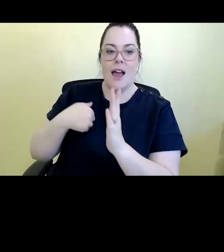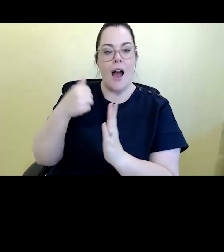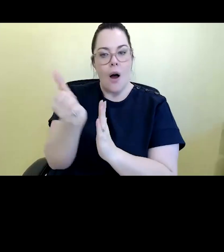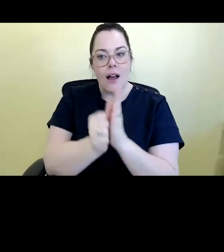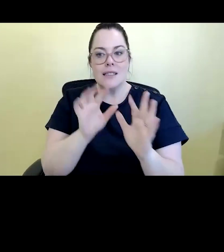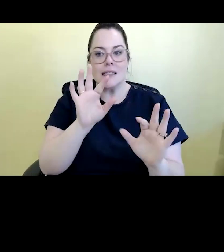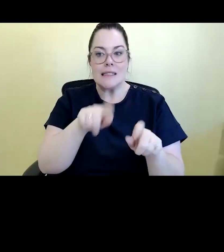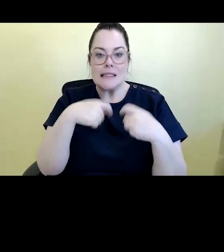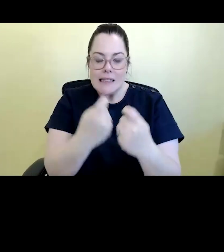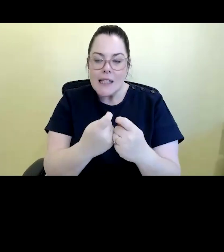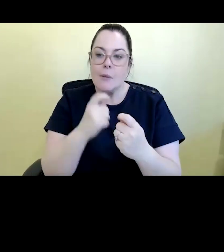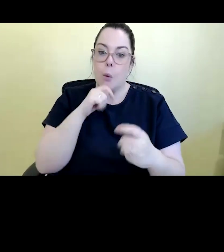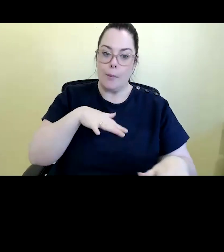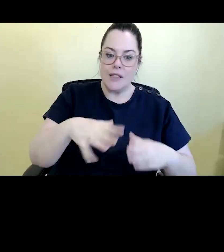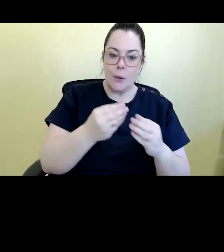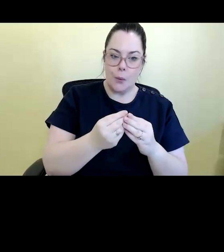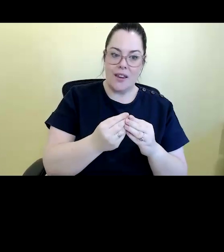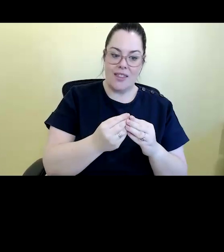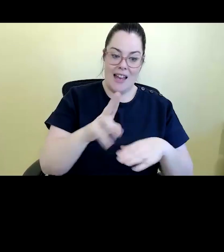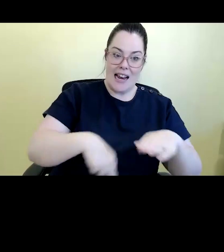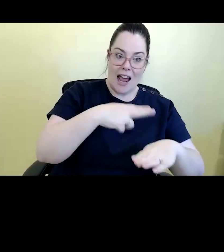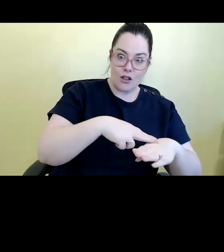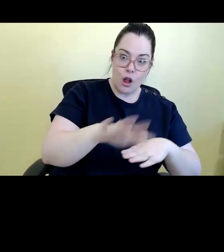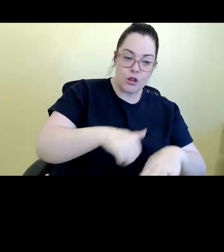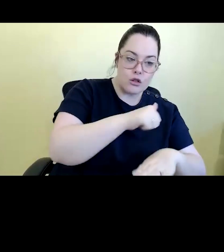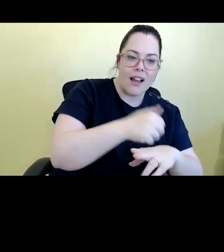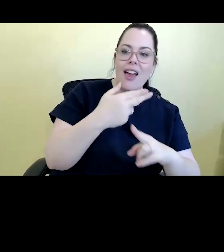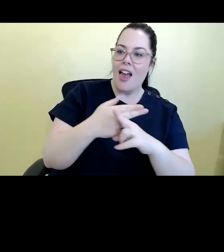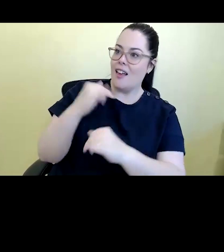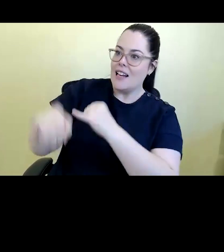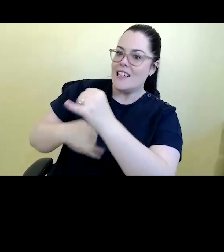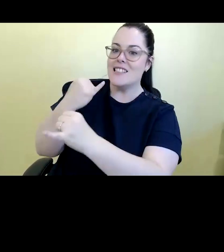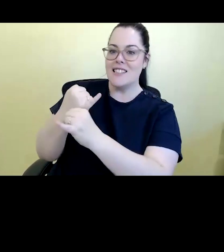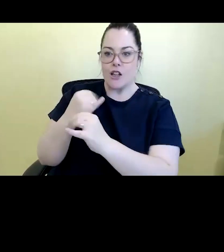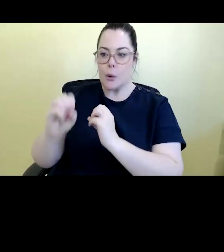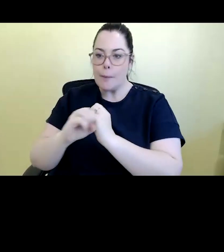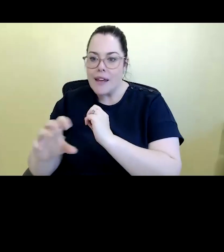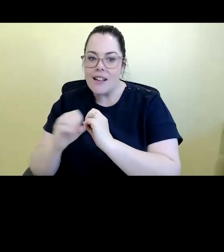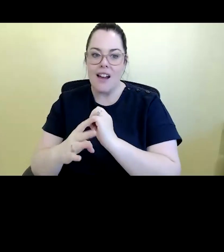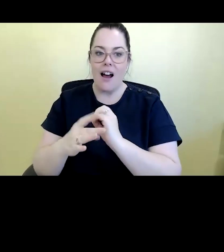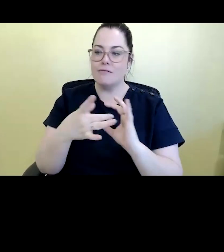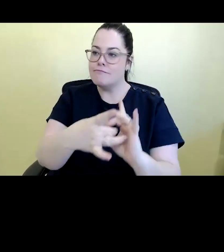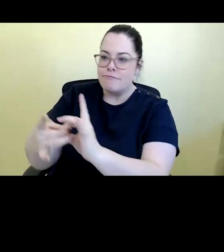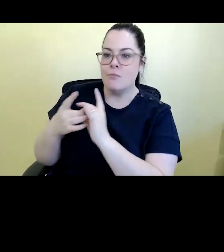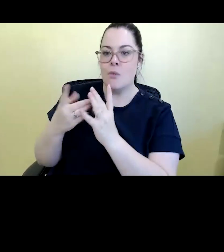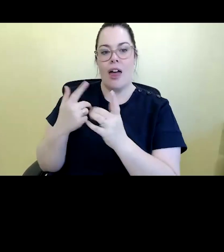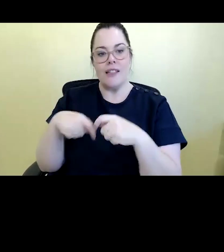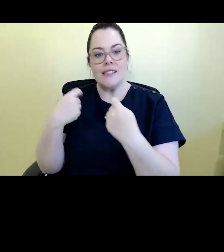with national and international media engagement, engaging with PR teams, questions about projects,